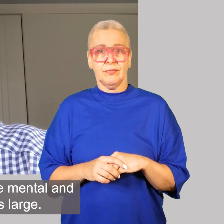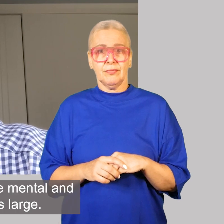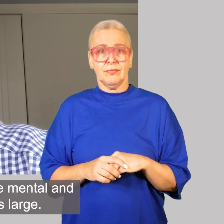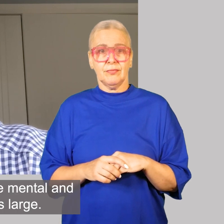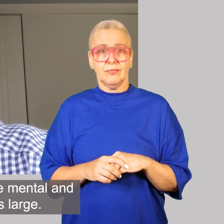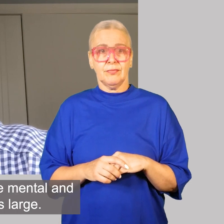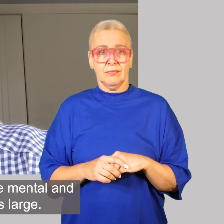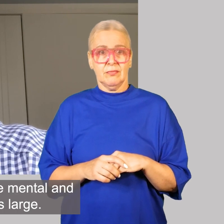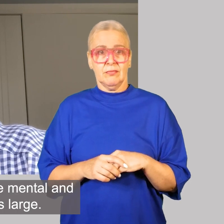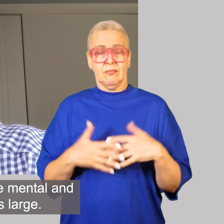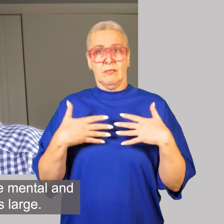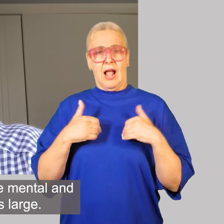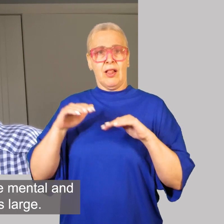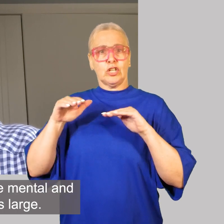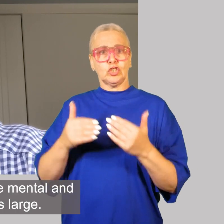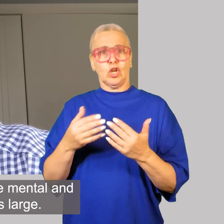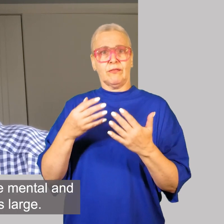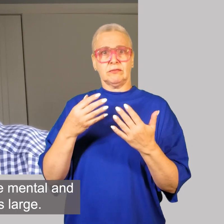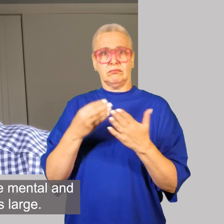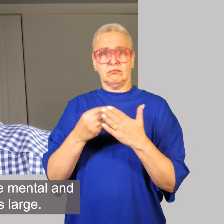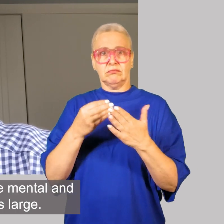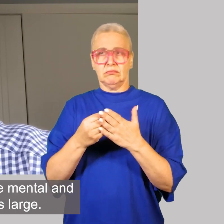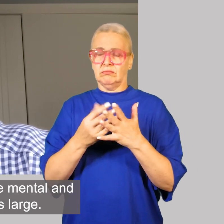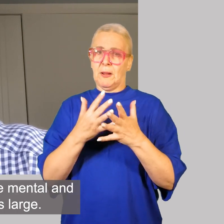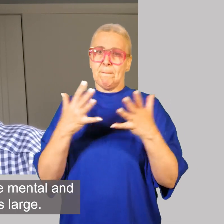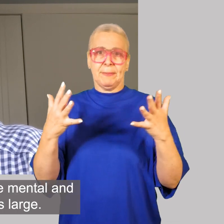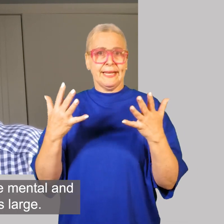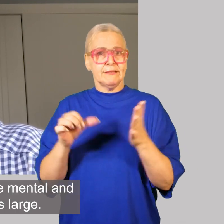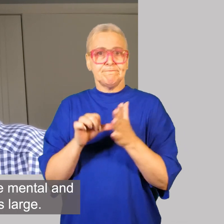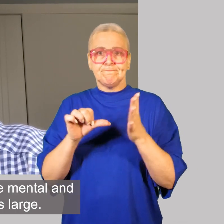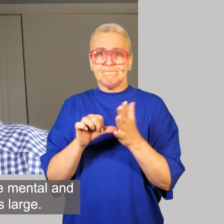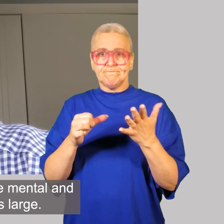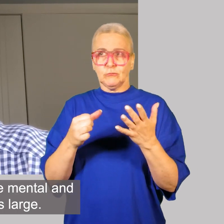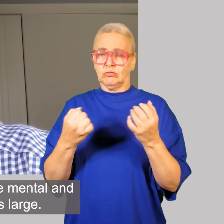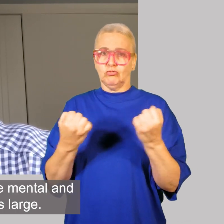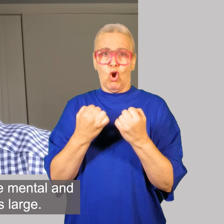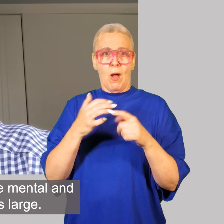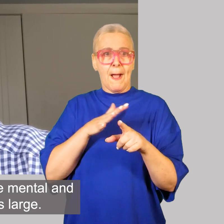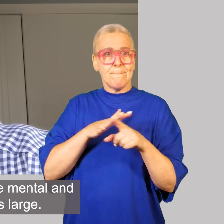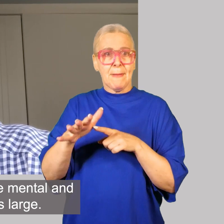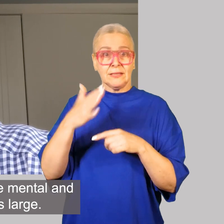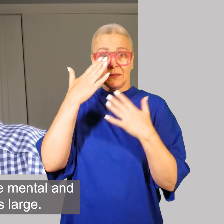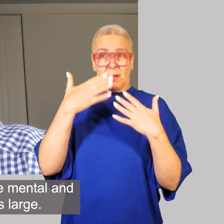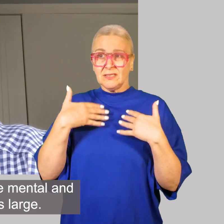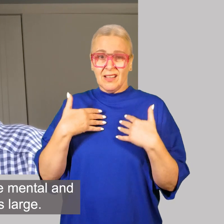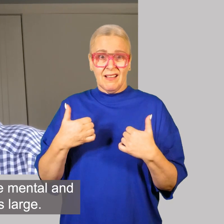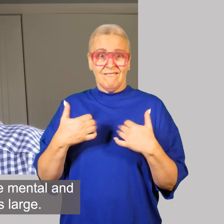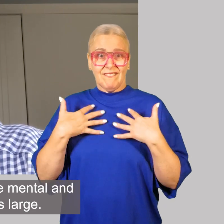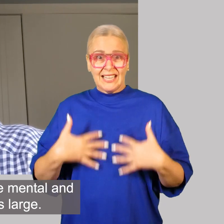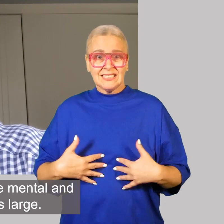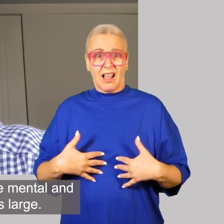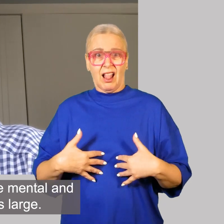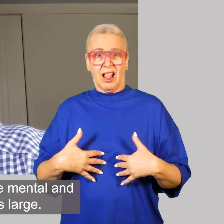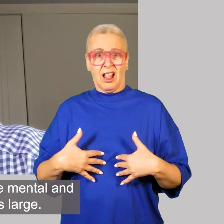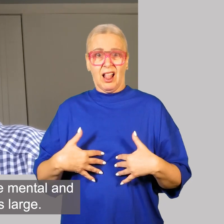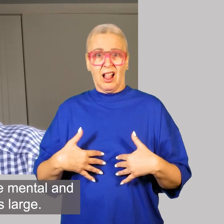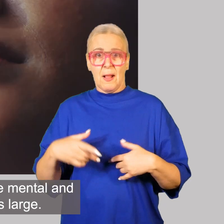Health service costs are a major burden, and the mental and physical toll upon the mothers and their babies is large.